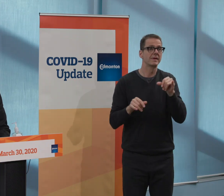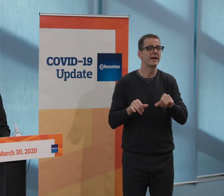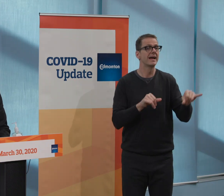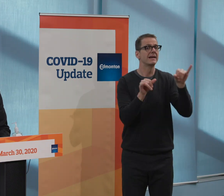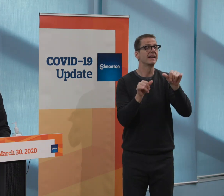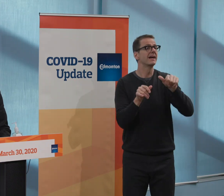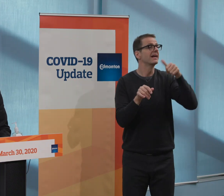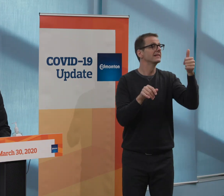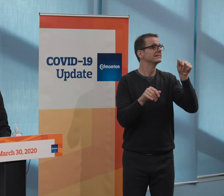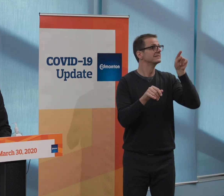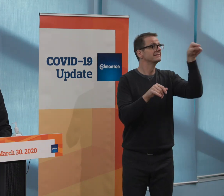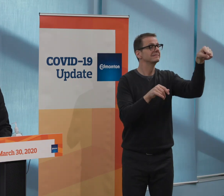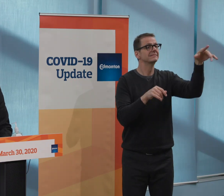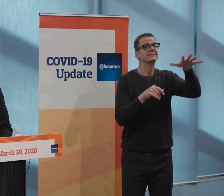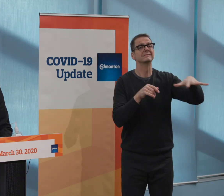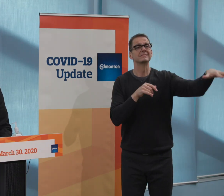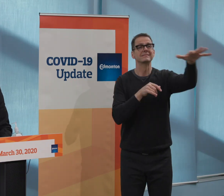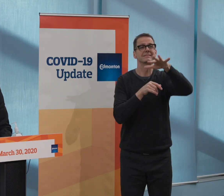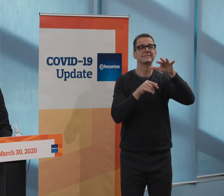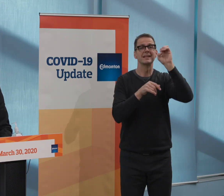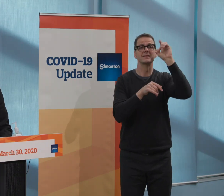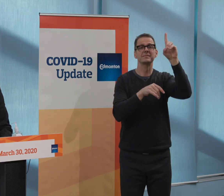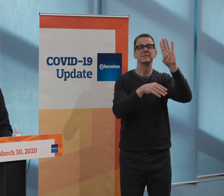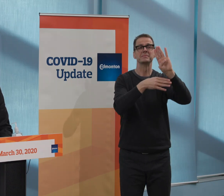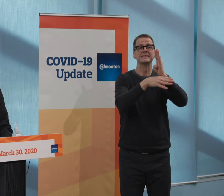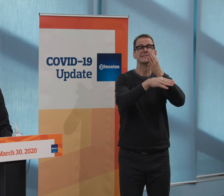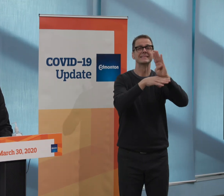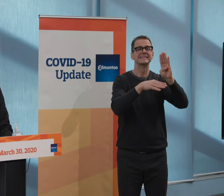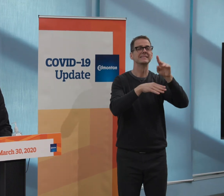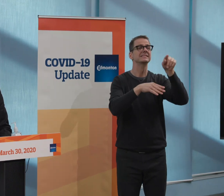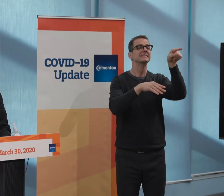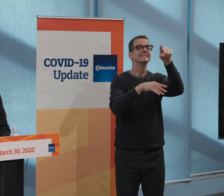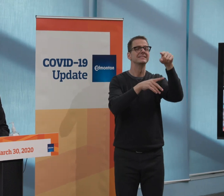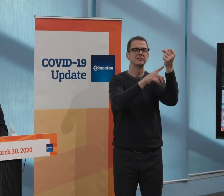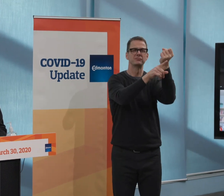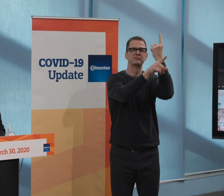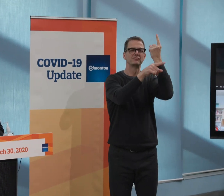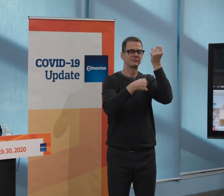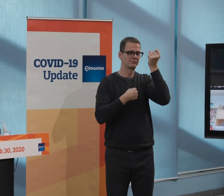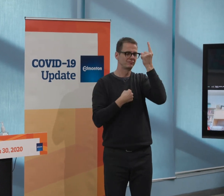like to invite from Edmonton Public Library's pilar martinez the chief